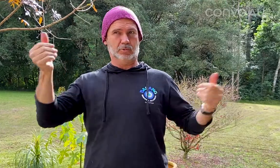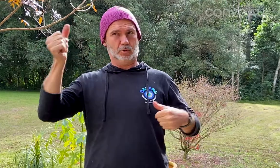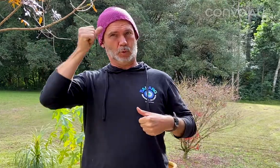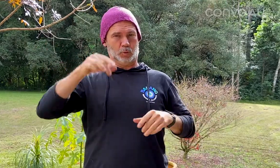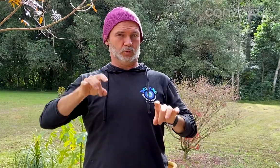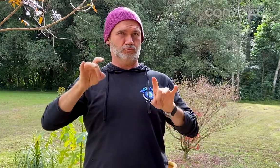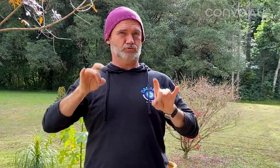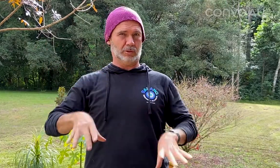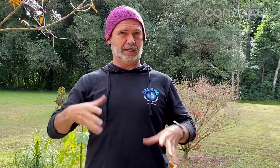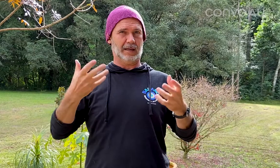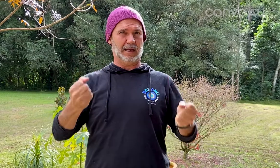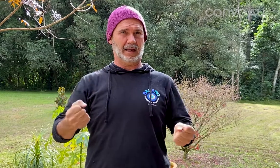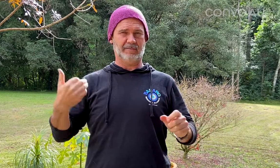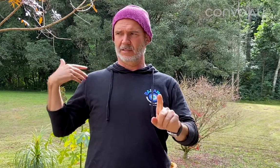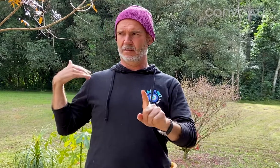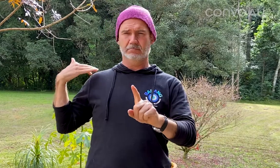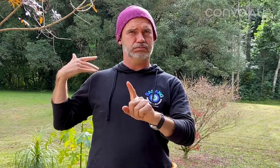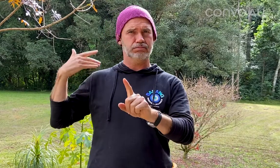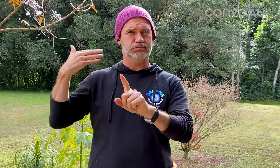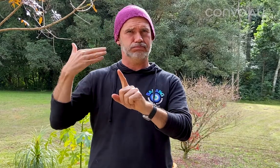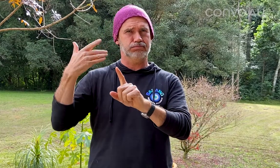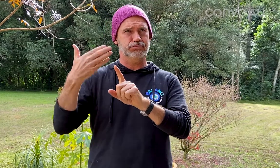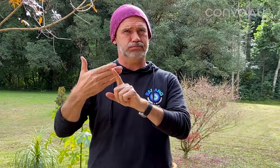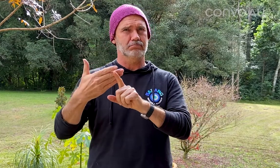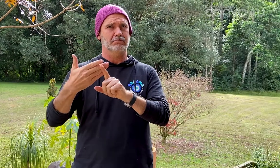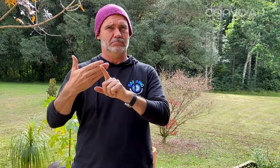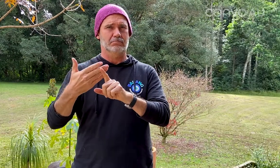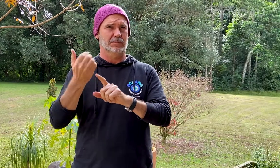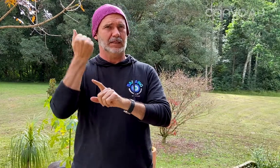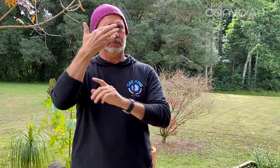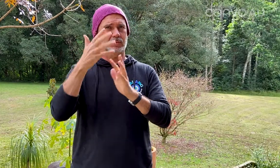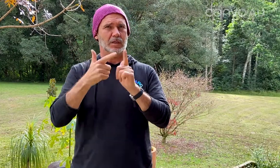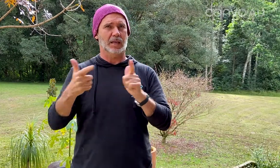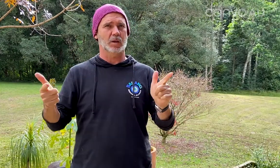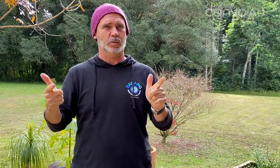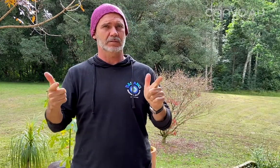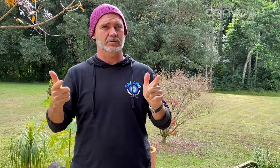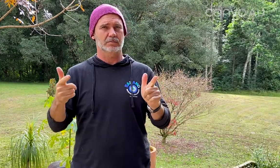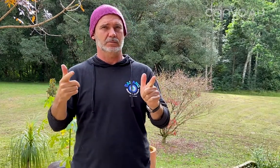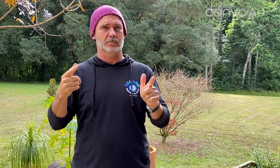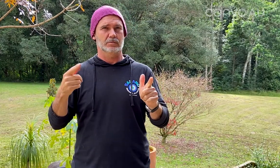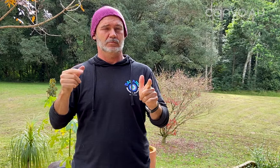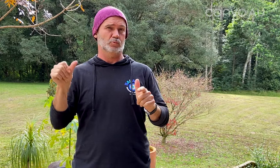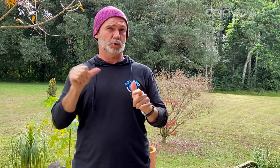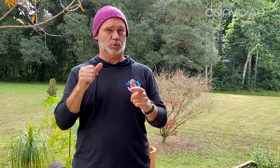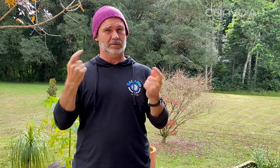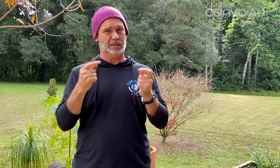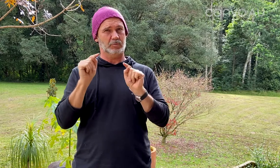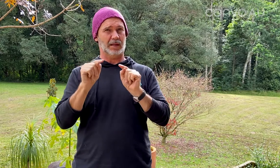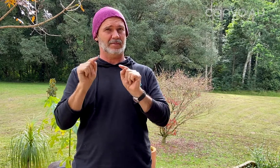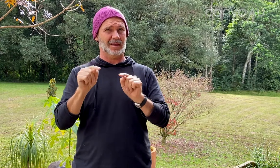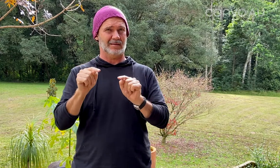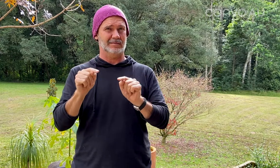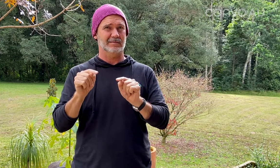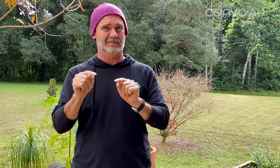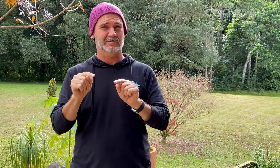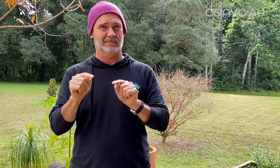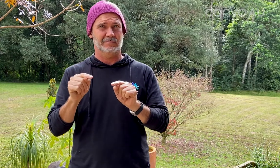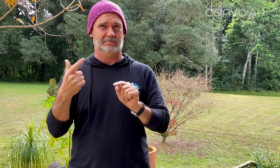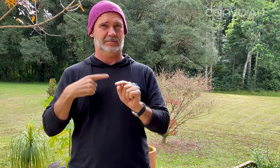Australia has a long history of Aboriginal sign language; that should be celebrated.